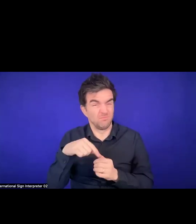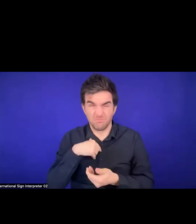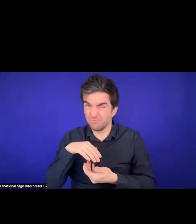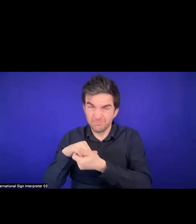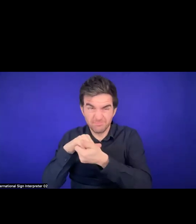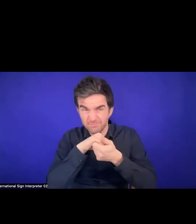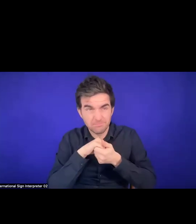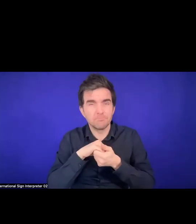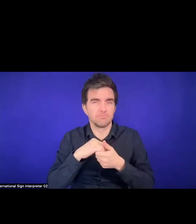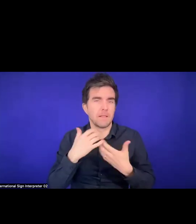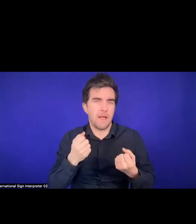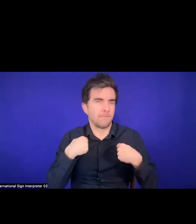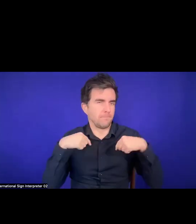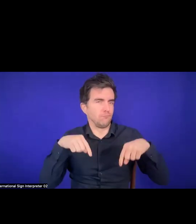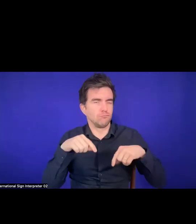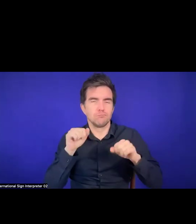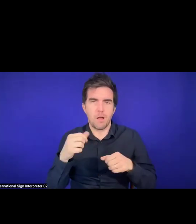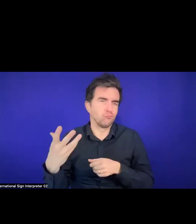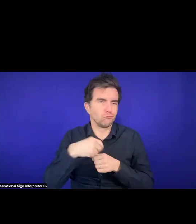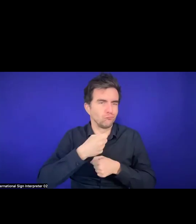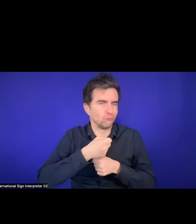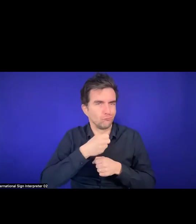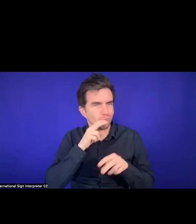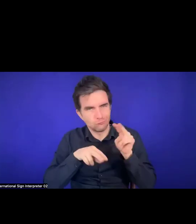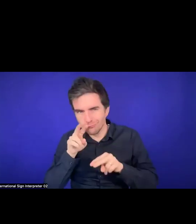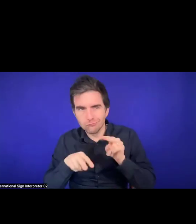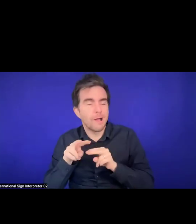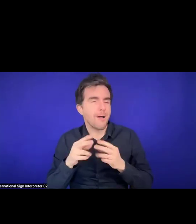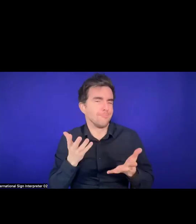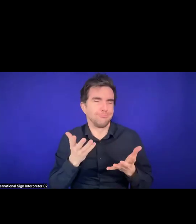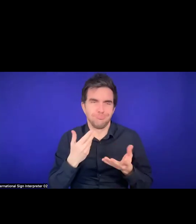opportunity and the conditions for you to develop ground breaking research, while